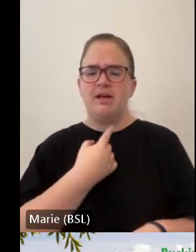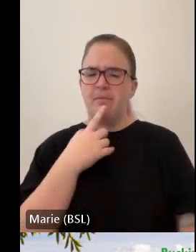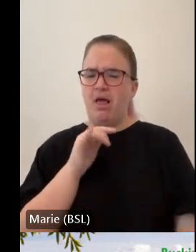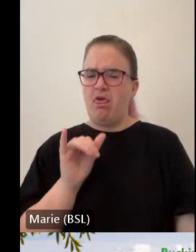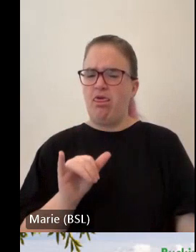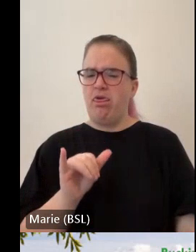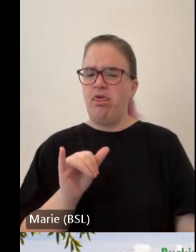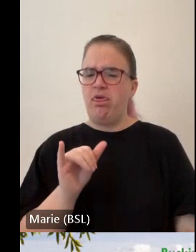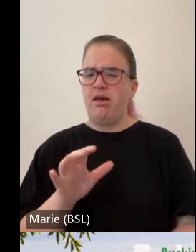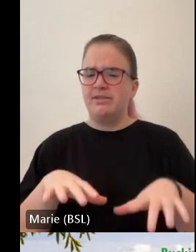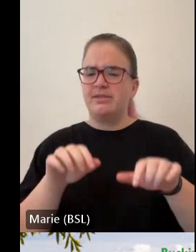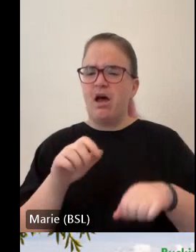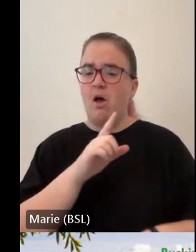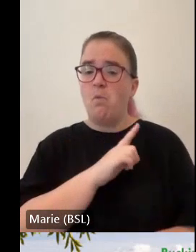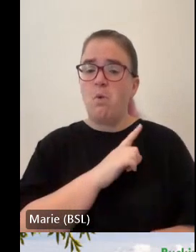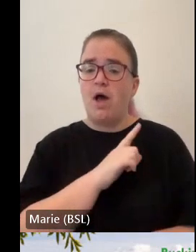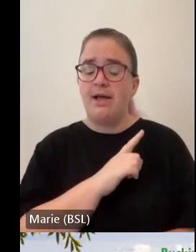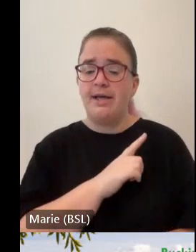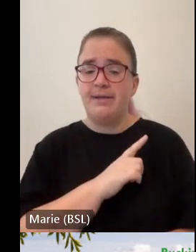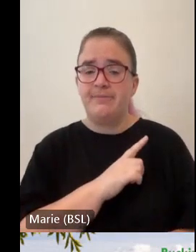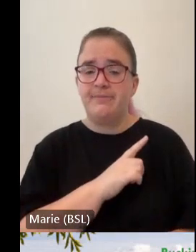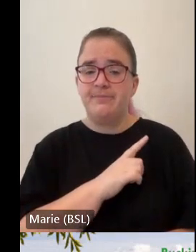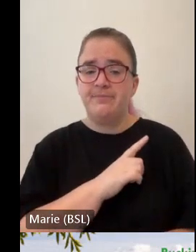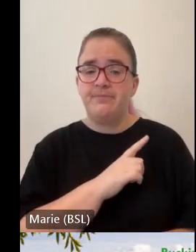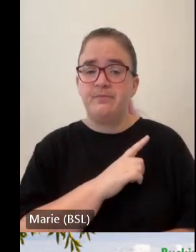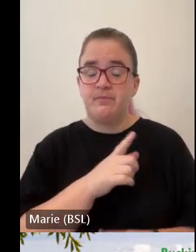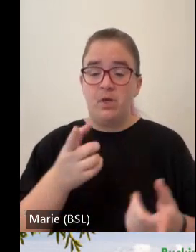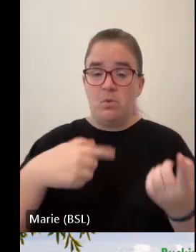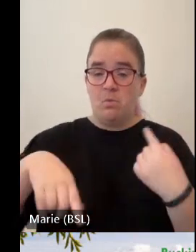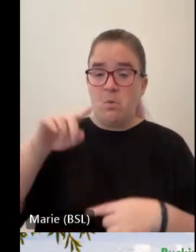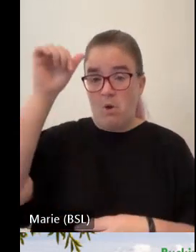I'll be honest with you because as we know, you know, criminals